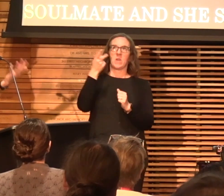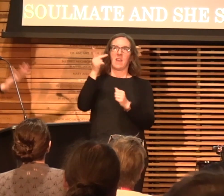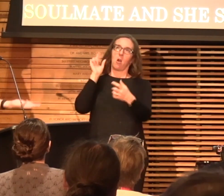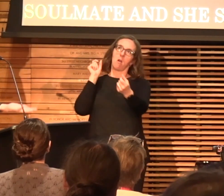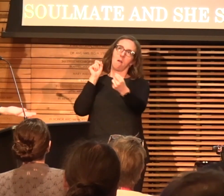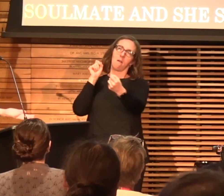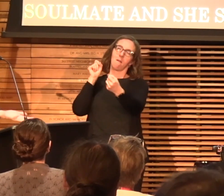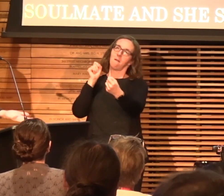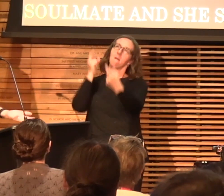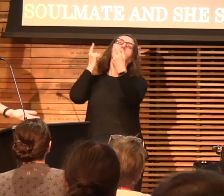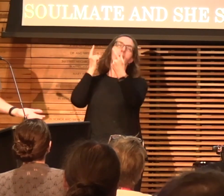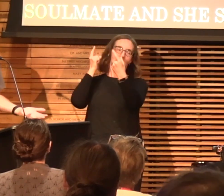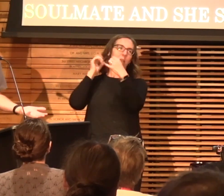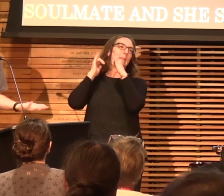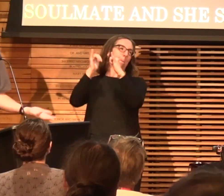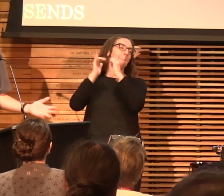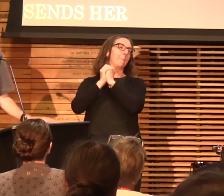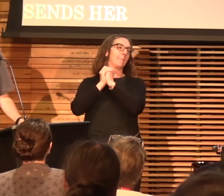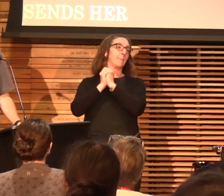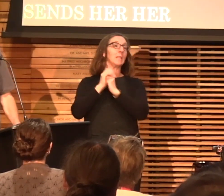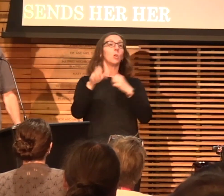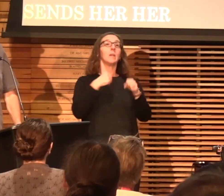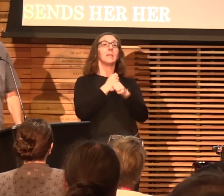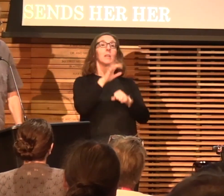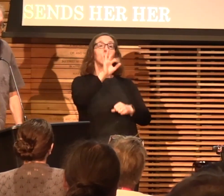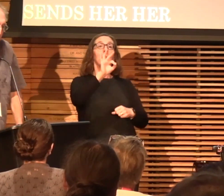She sends her her 1913 book,